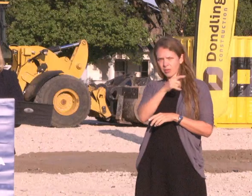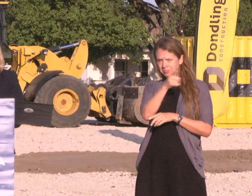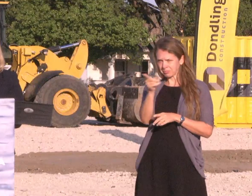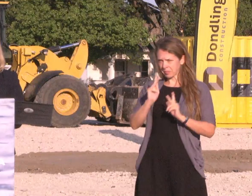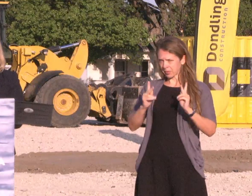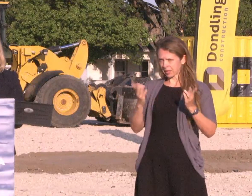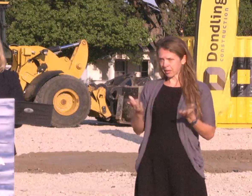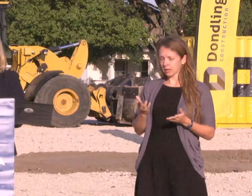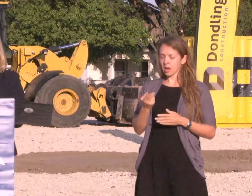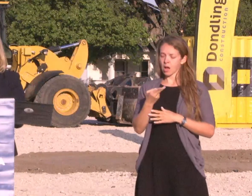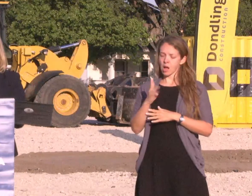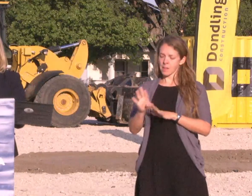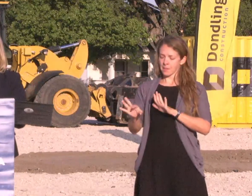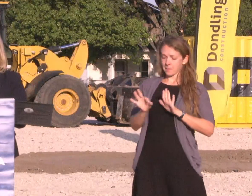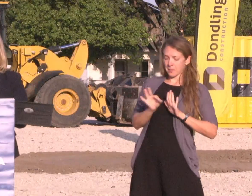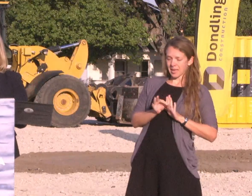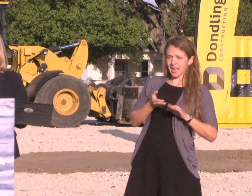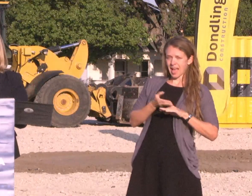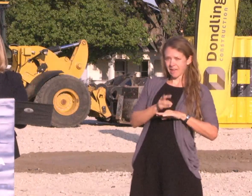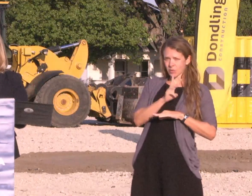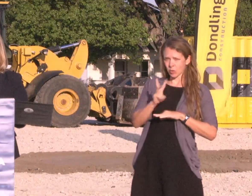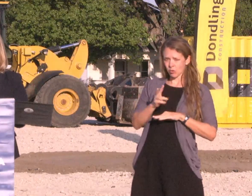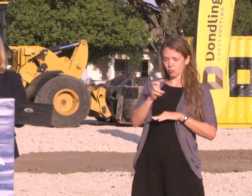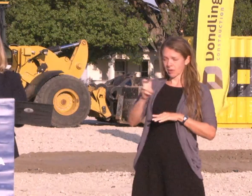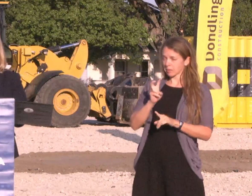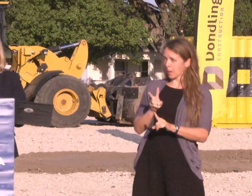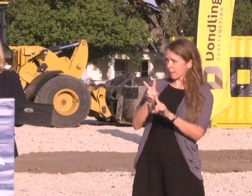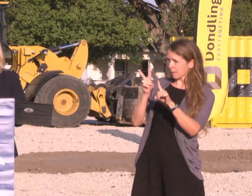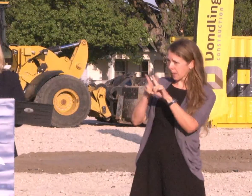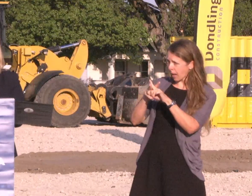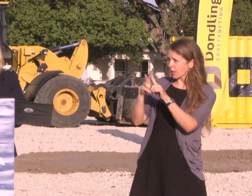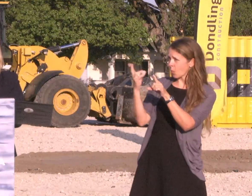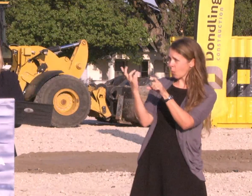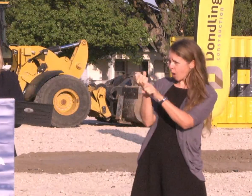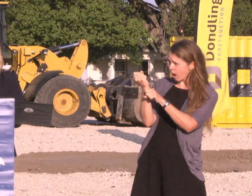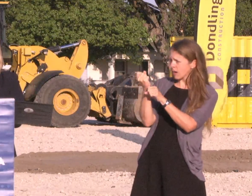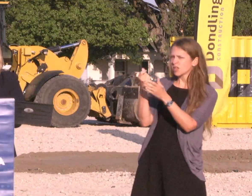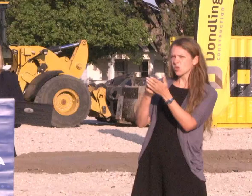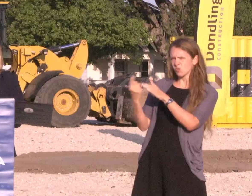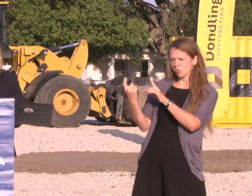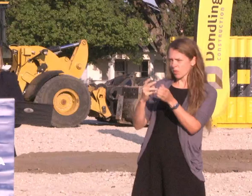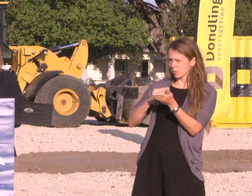selected after which itah Transit applied for and won a competitive grant program to receive